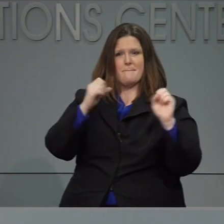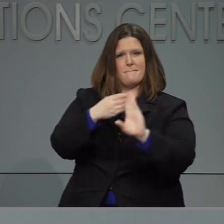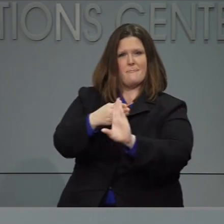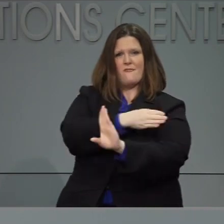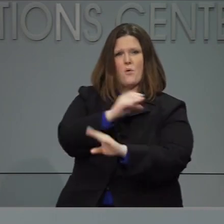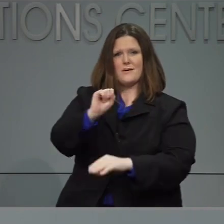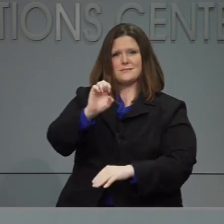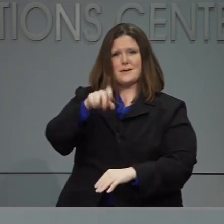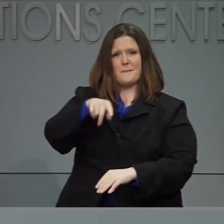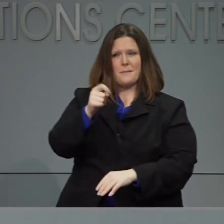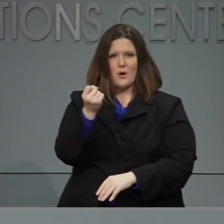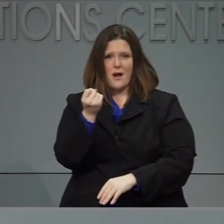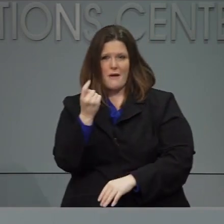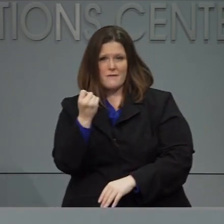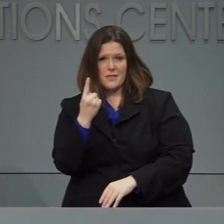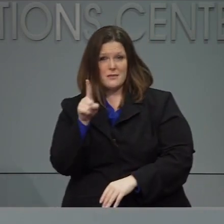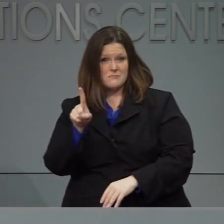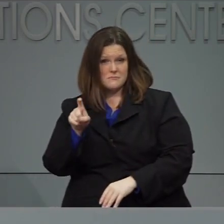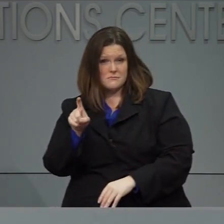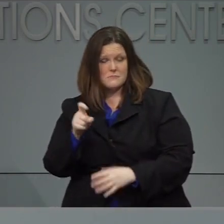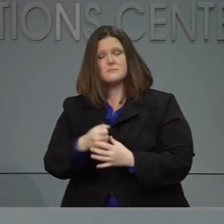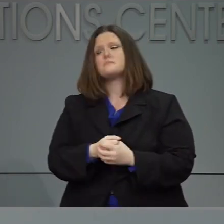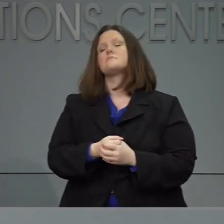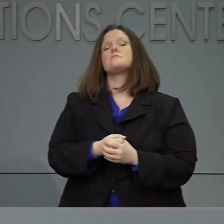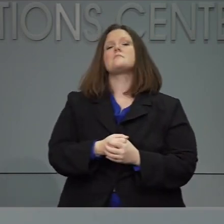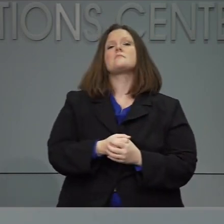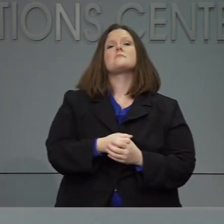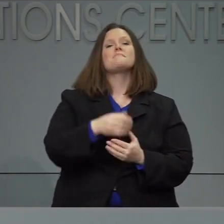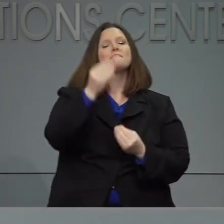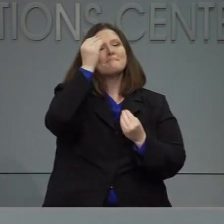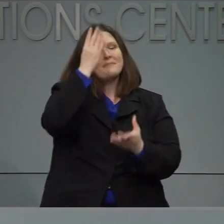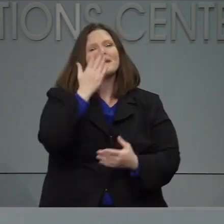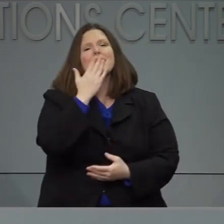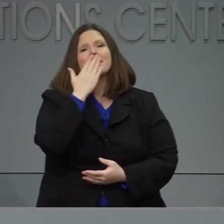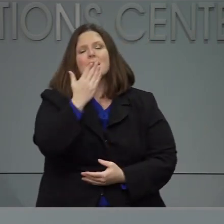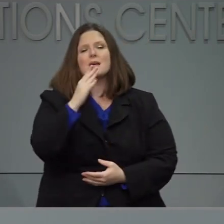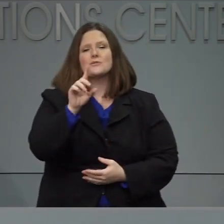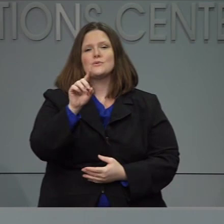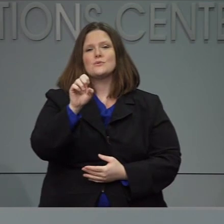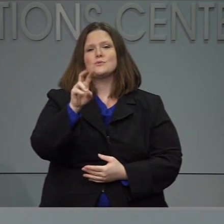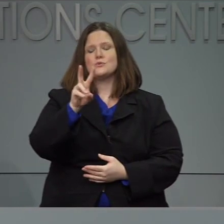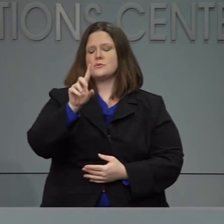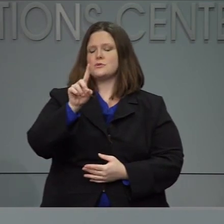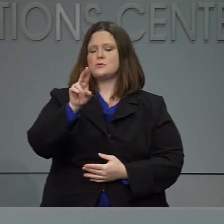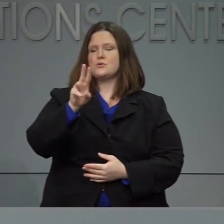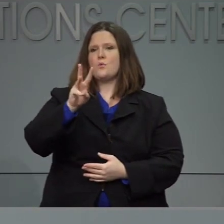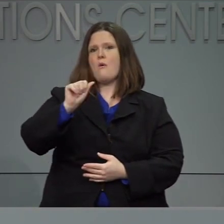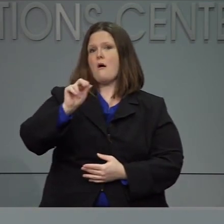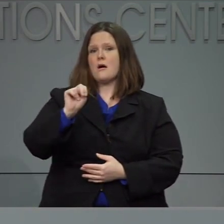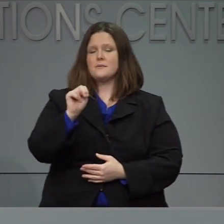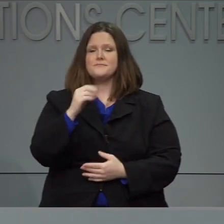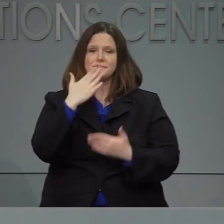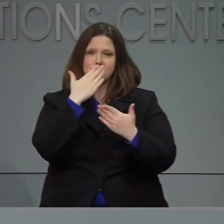THANKS TO ONE LOOK FIRST TO THE FOLKS AT UNC I KNOW EVERYONE IS WORKING HARD TO GET THEIR ARMS AROUND THE VIRAL